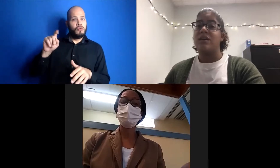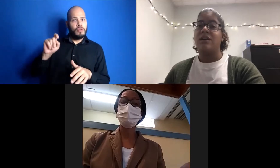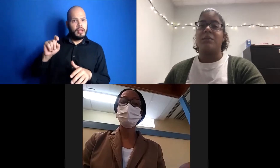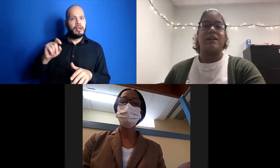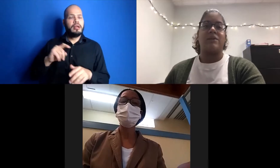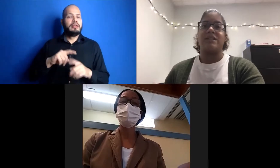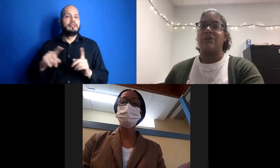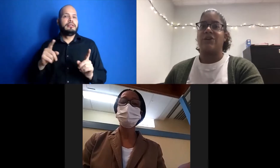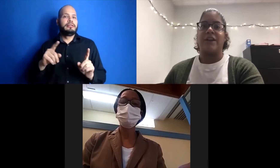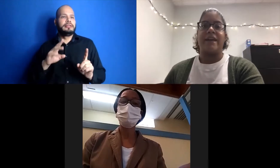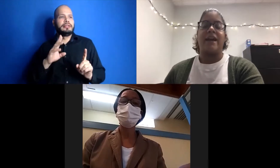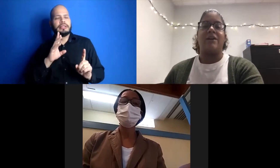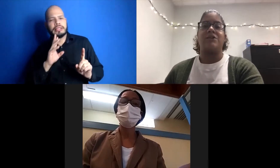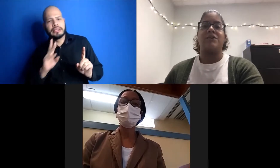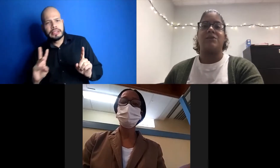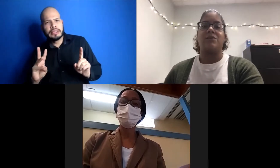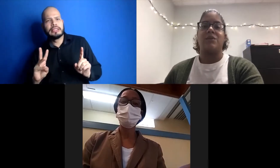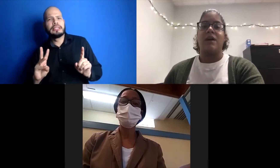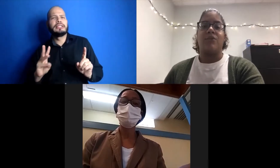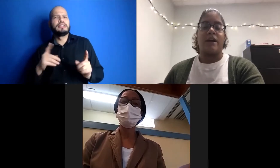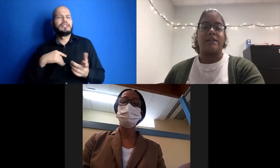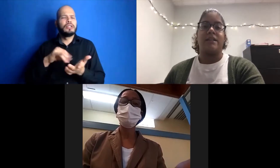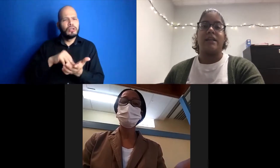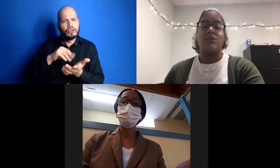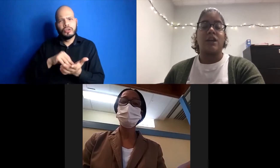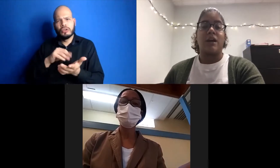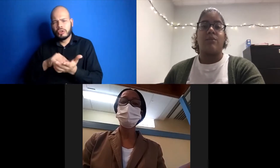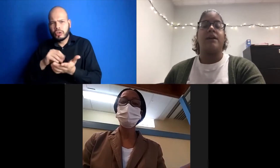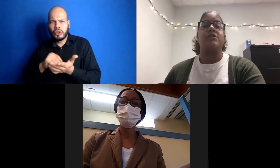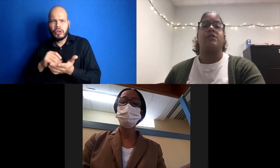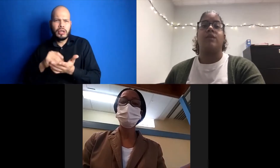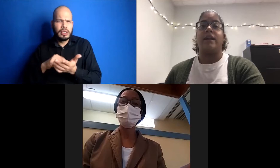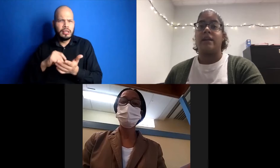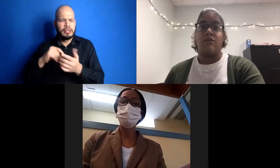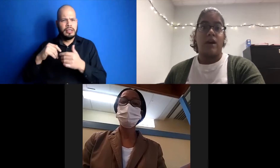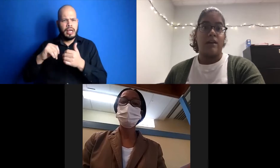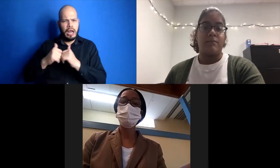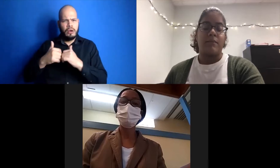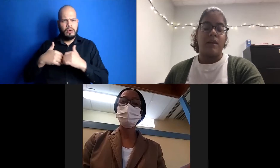because I was still learning how to process language comprehension reading and writing